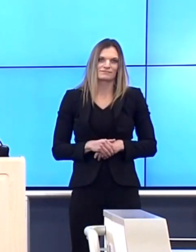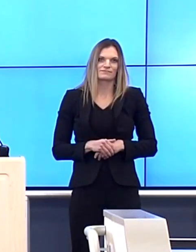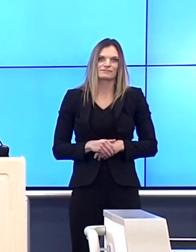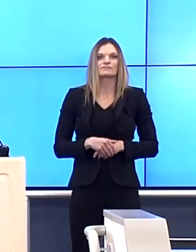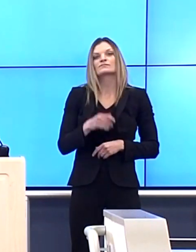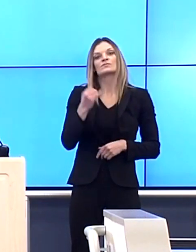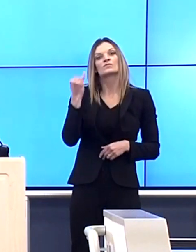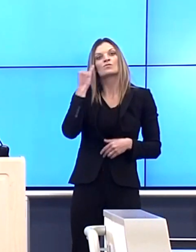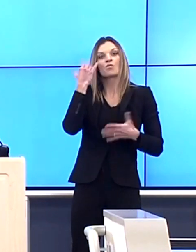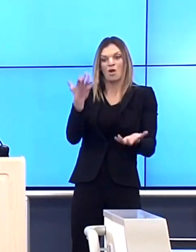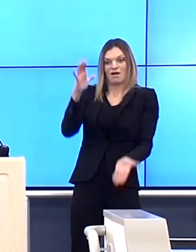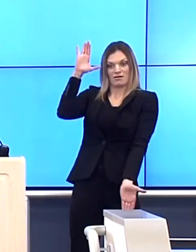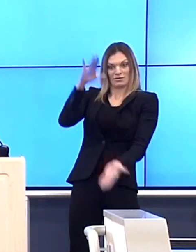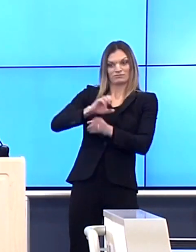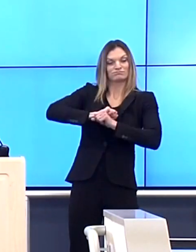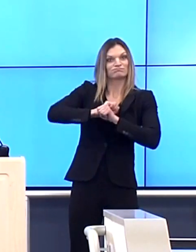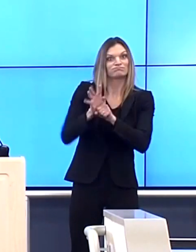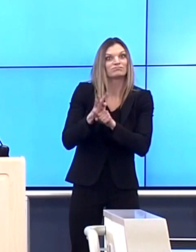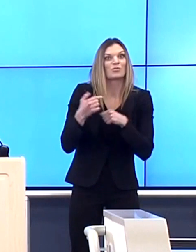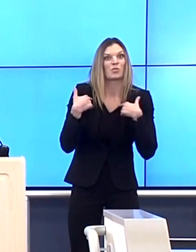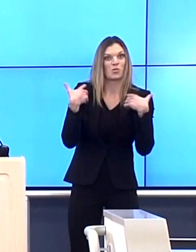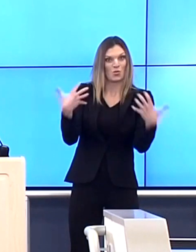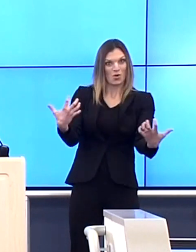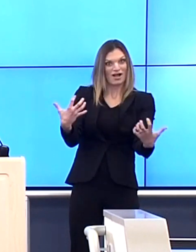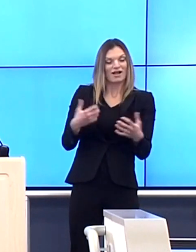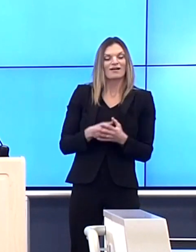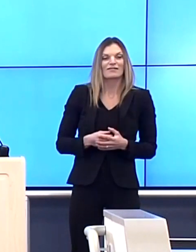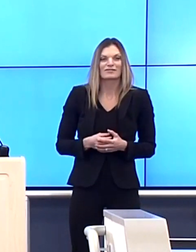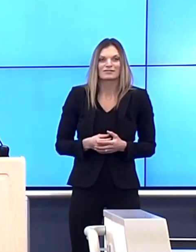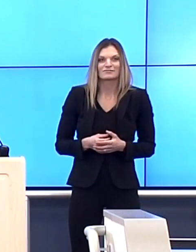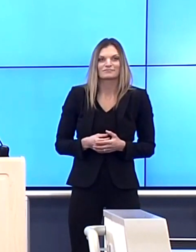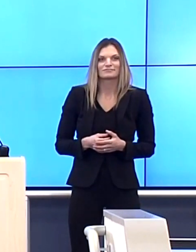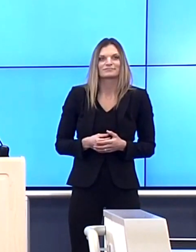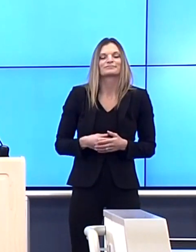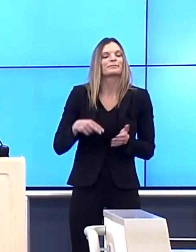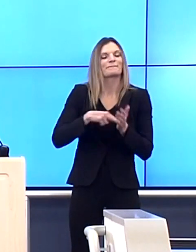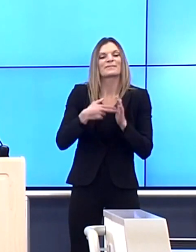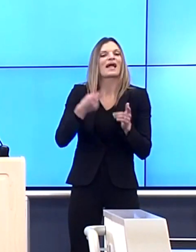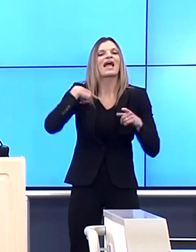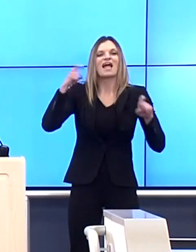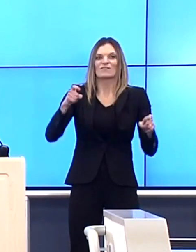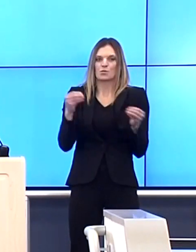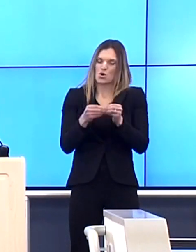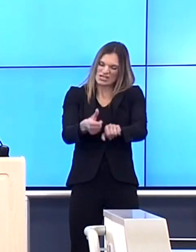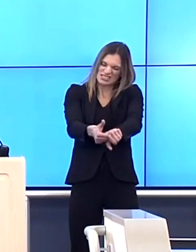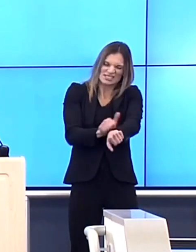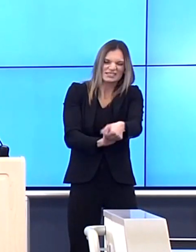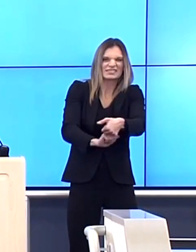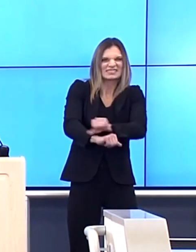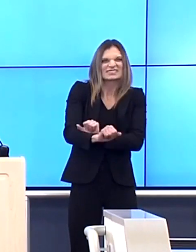THE FRONT LINE ARE CONFRONTING EVERY DAY. EVERY DAY. DEFEAT THIS VIRUS ONCE AND FOR DEFEAT THIS VIRUS ONCE AND FOR ALL AND PROTECTING AMERICAN ALL AND PROTECTING AMERICAN LIVES AND LIVELIHOODS WILL